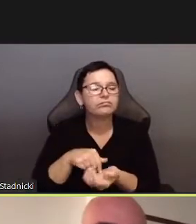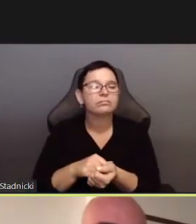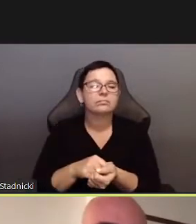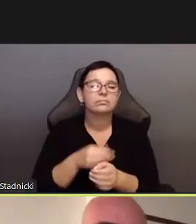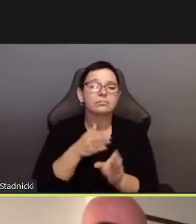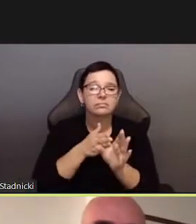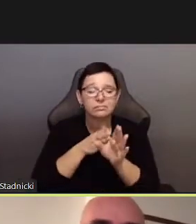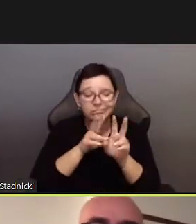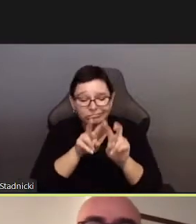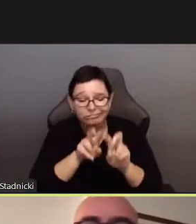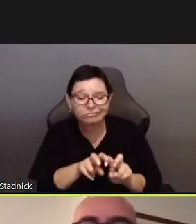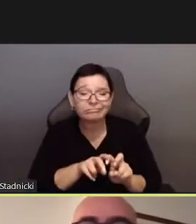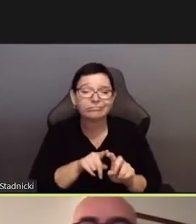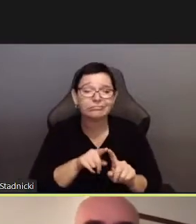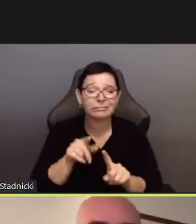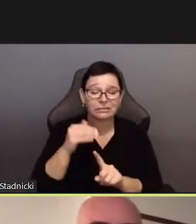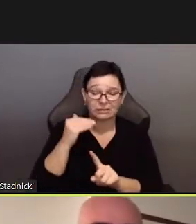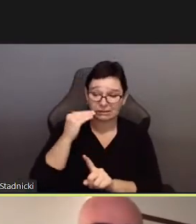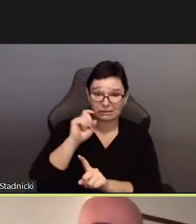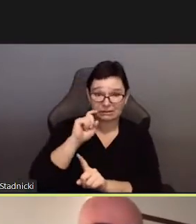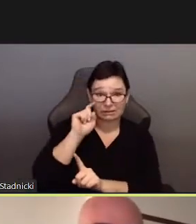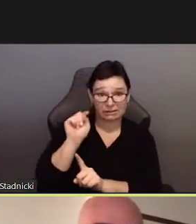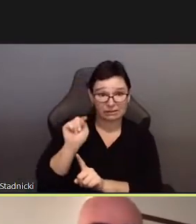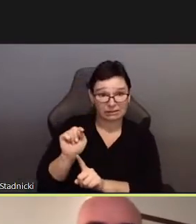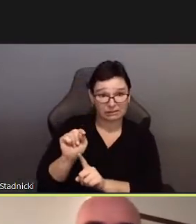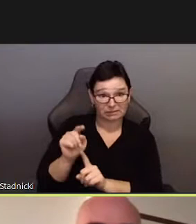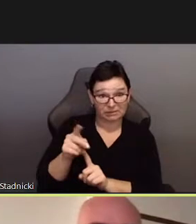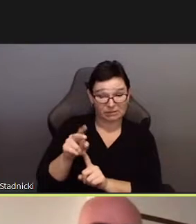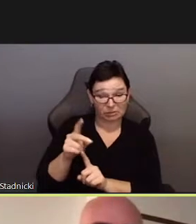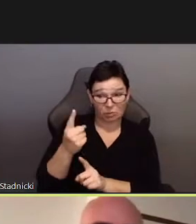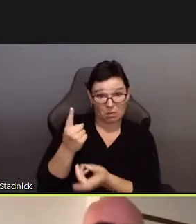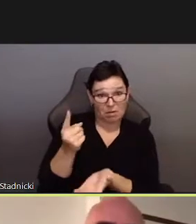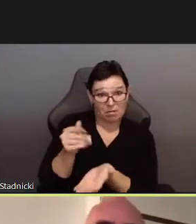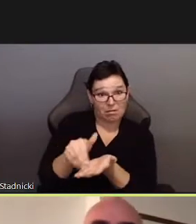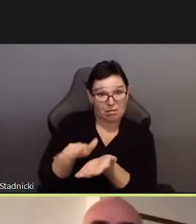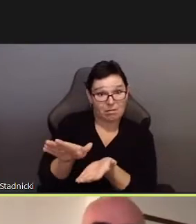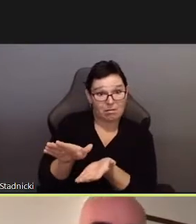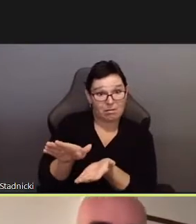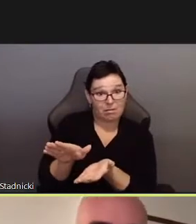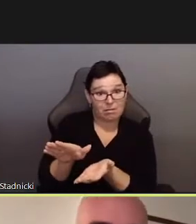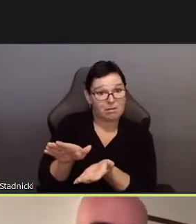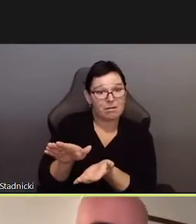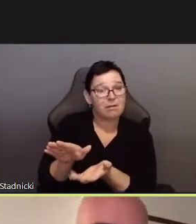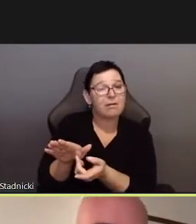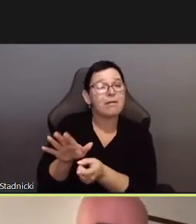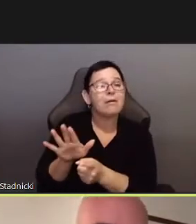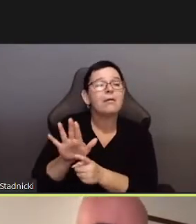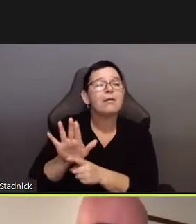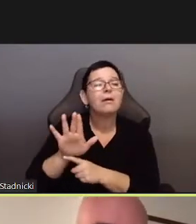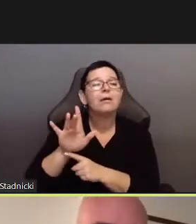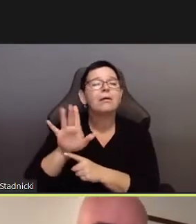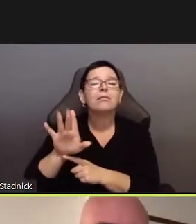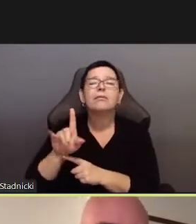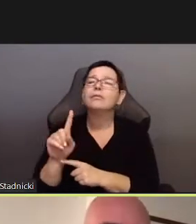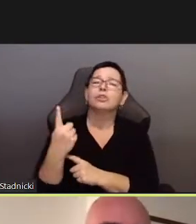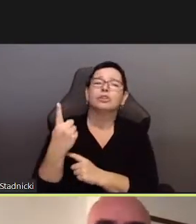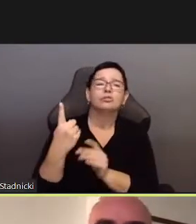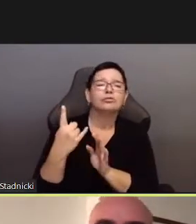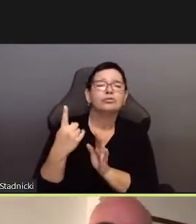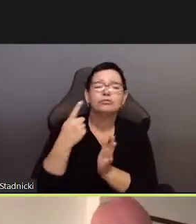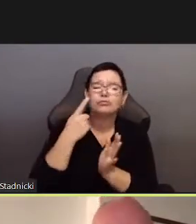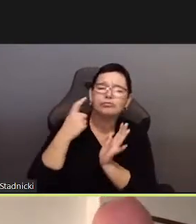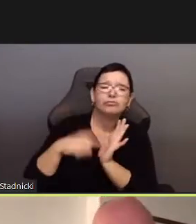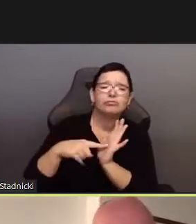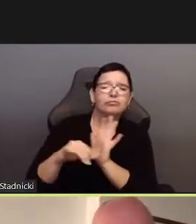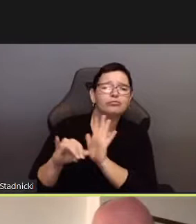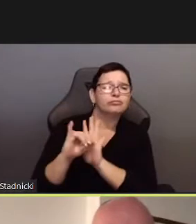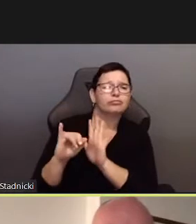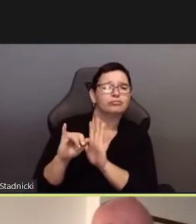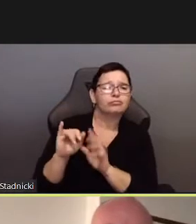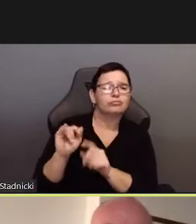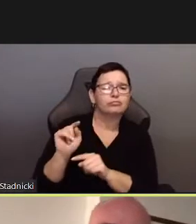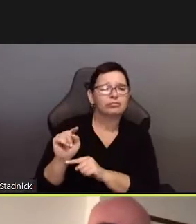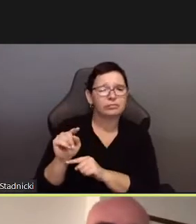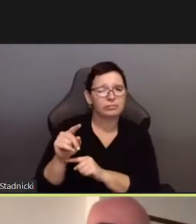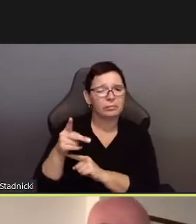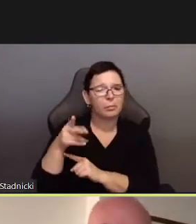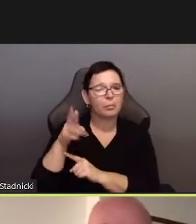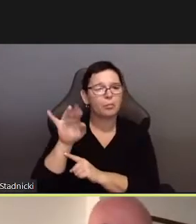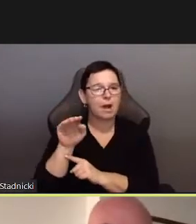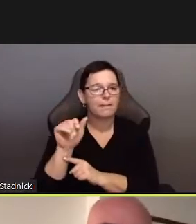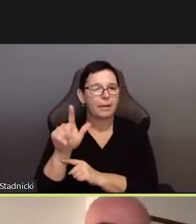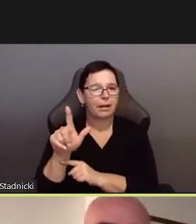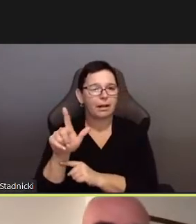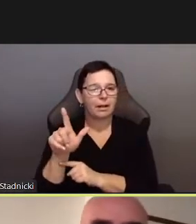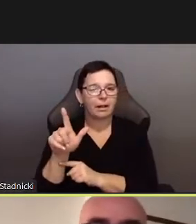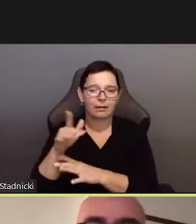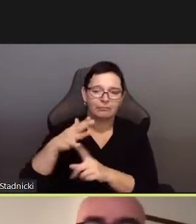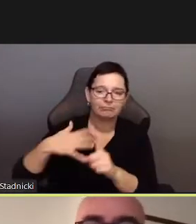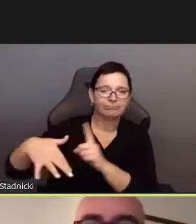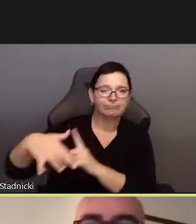Whether the bedroom, or the boathouse, sex spaces are exclusionary spaces.